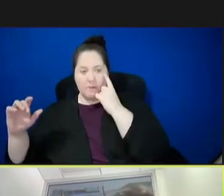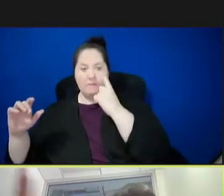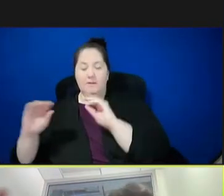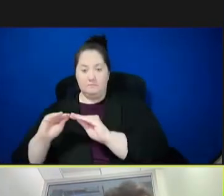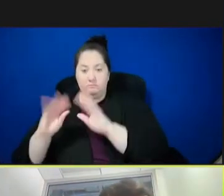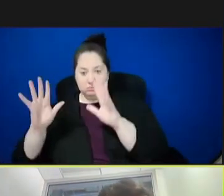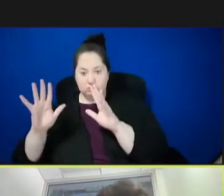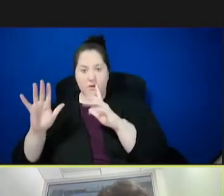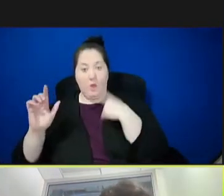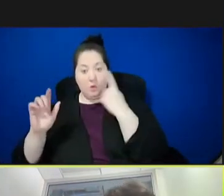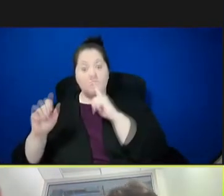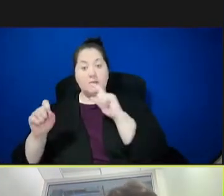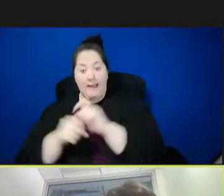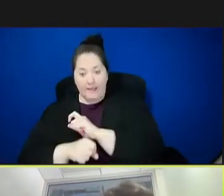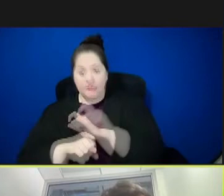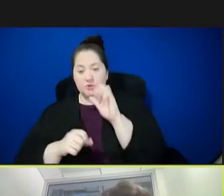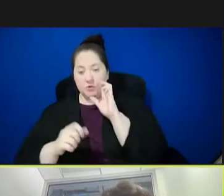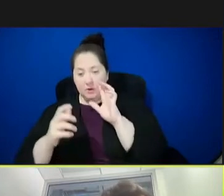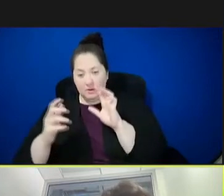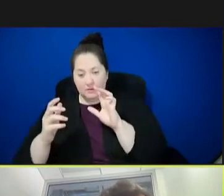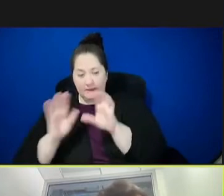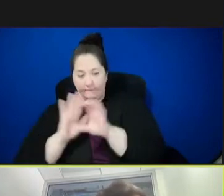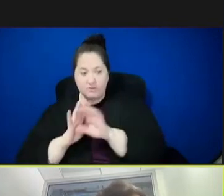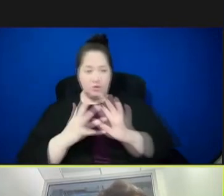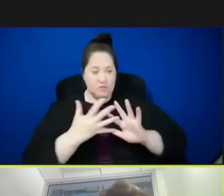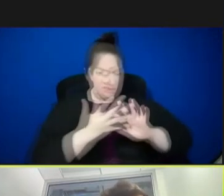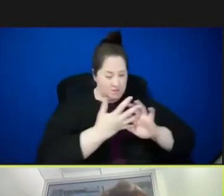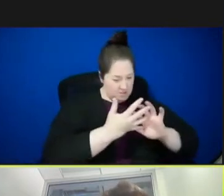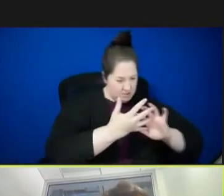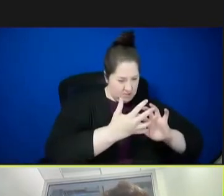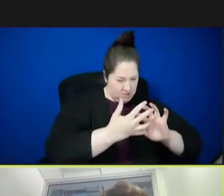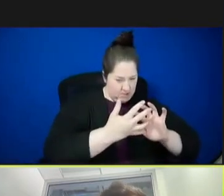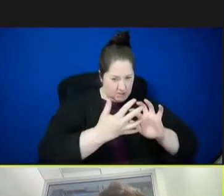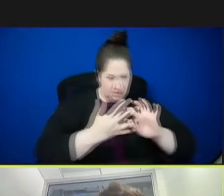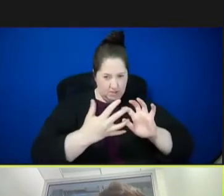like an actual image. So what you're seeing at the bottom here is actually on the right,